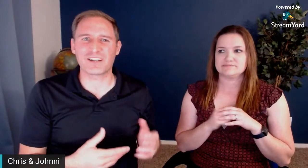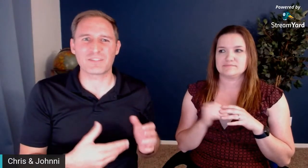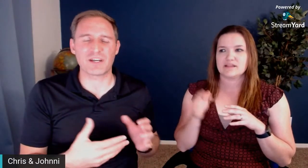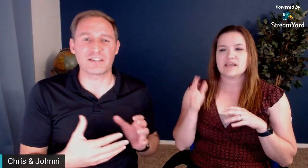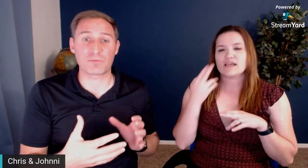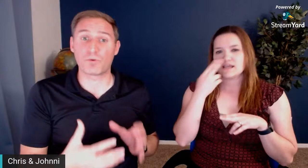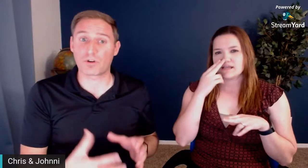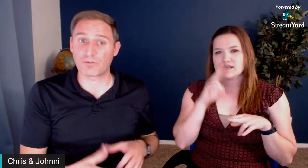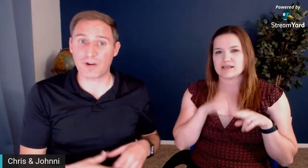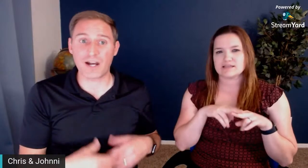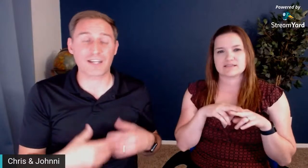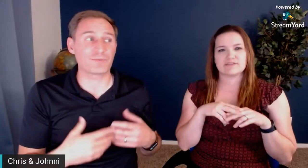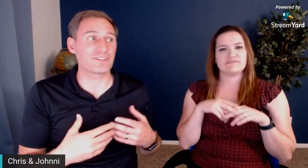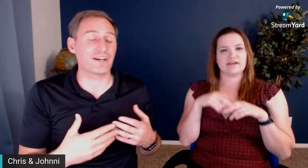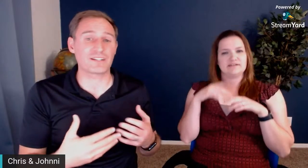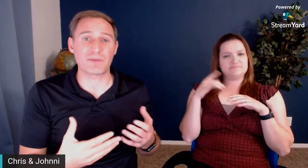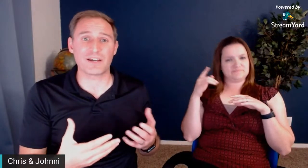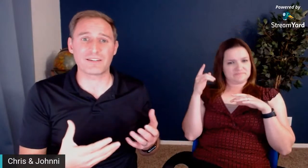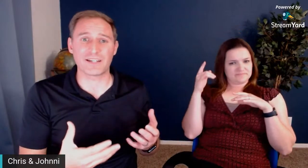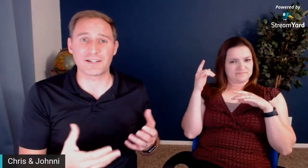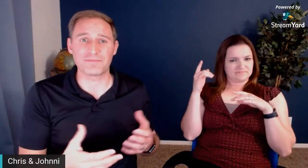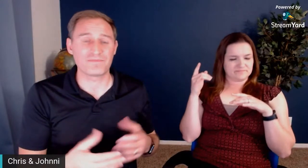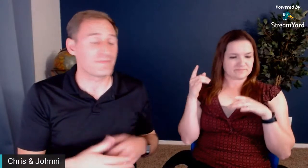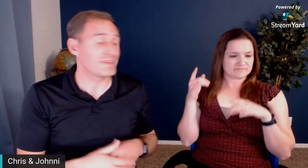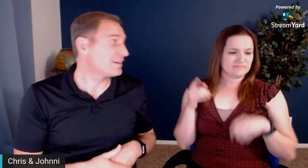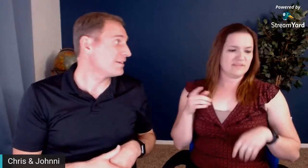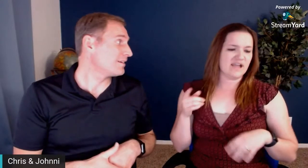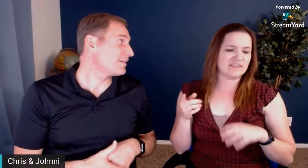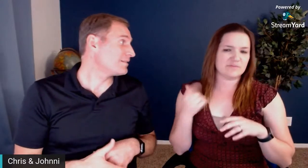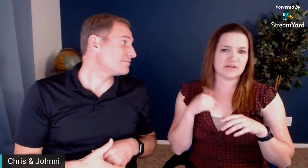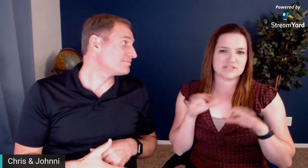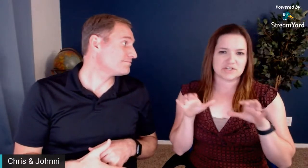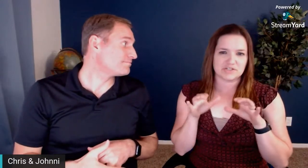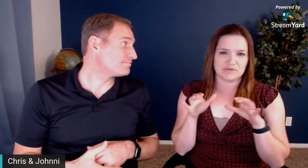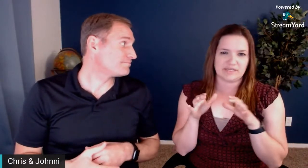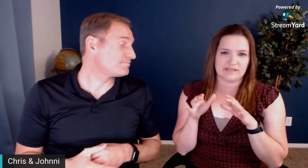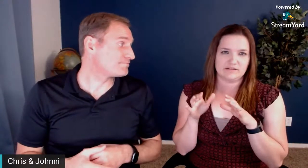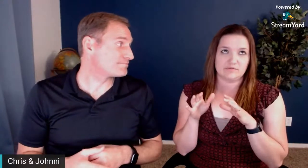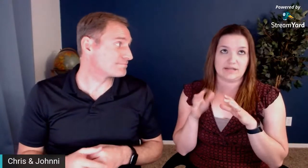talked about like more a rock and we talked about um i think we're gonna start doing when